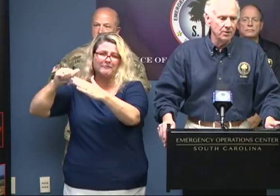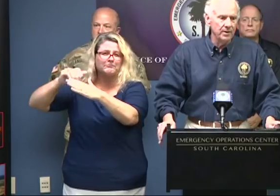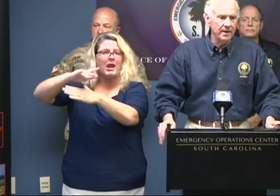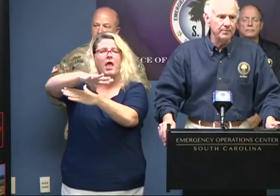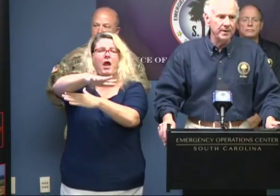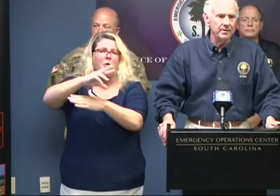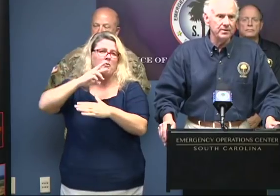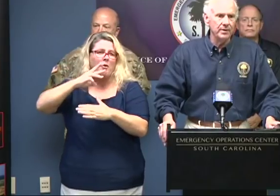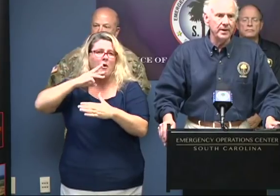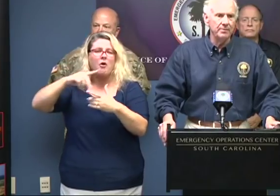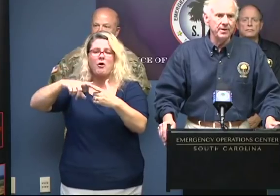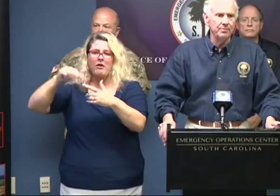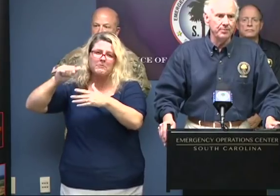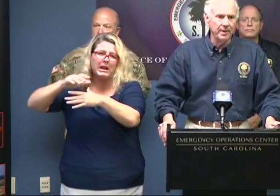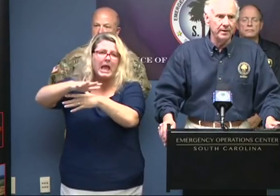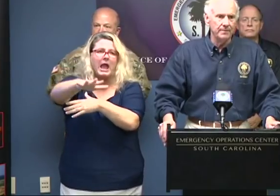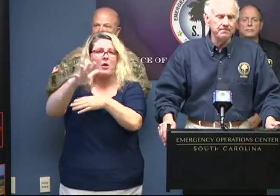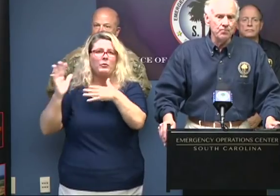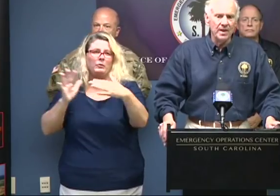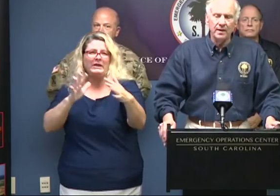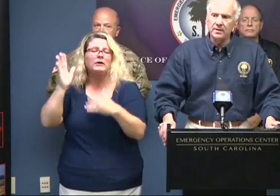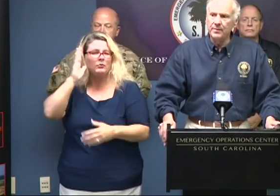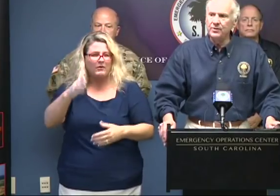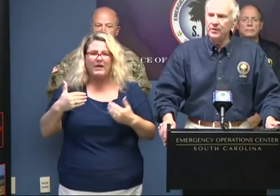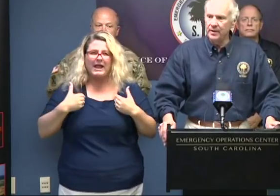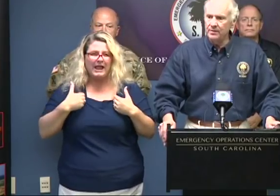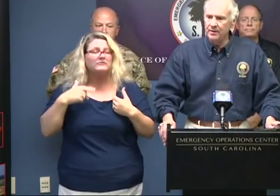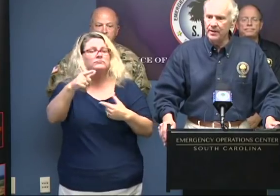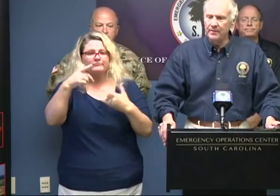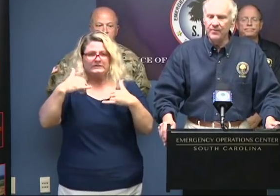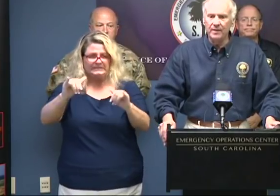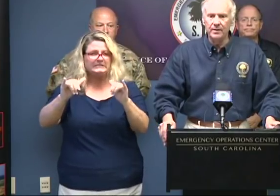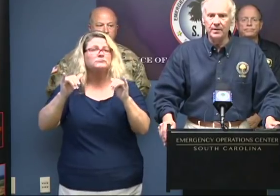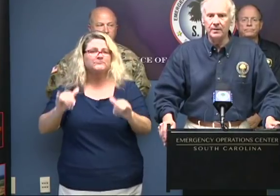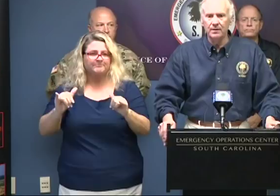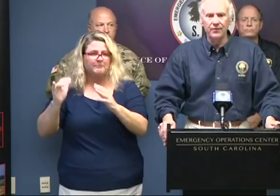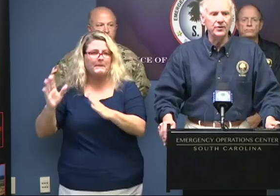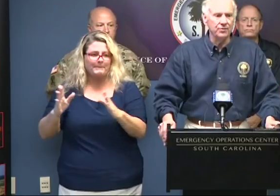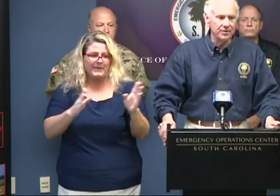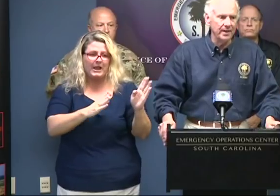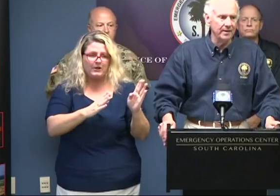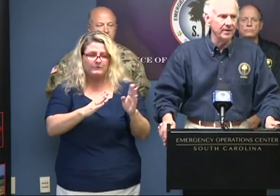So what that means is that we need to be prepared. As I mentioned yesterday, the official site